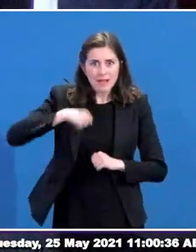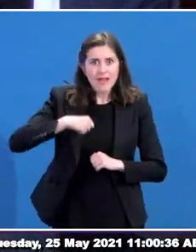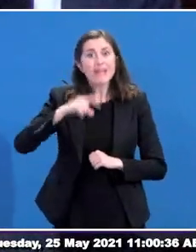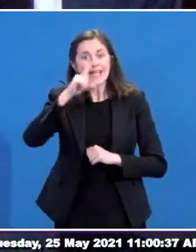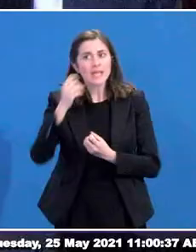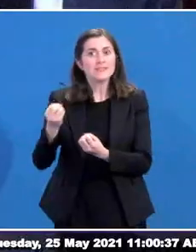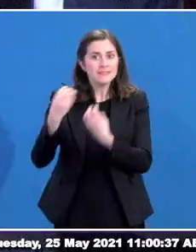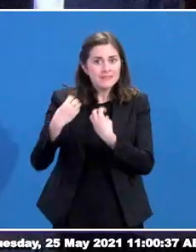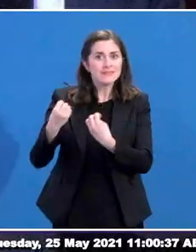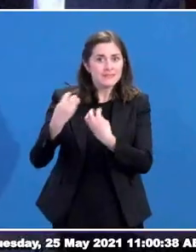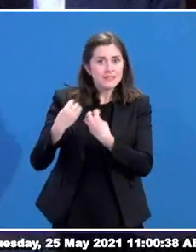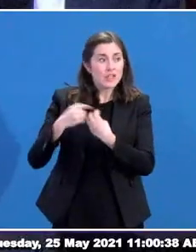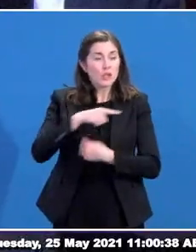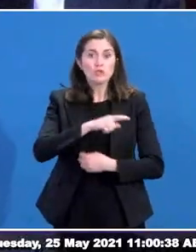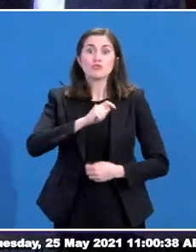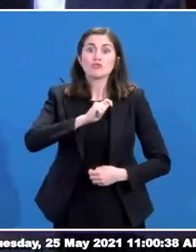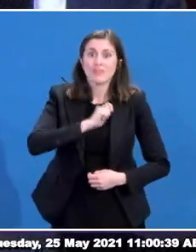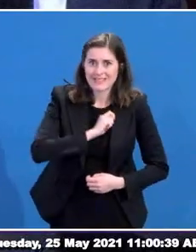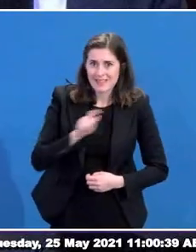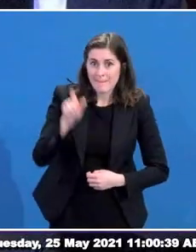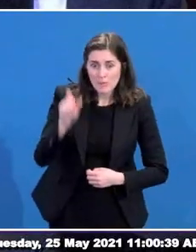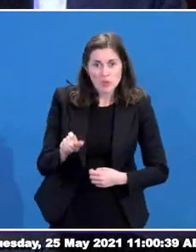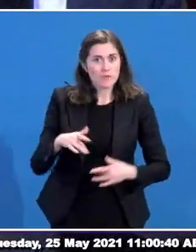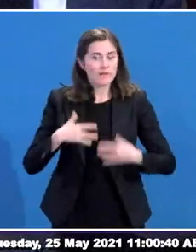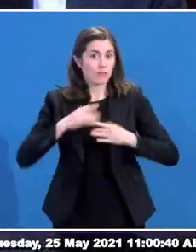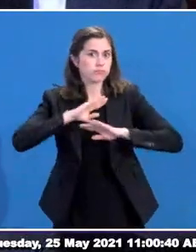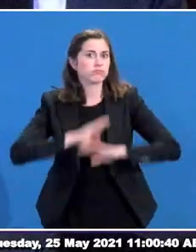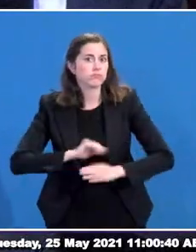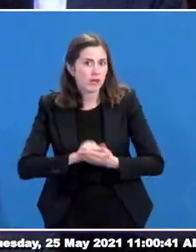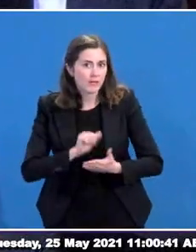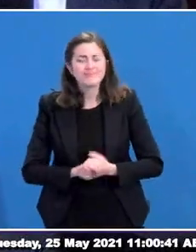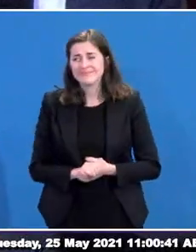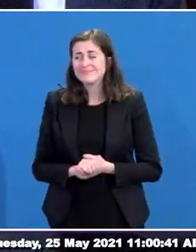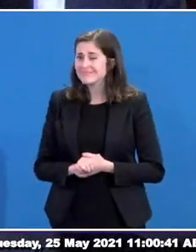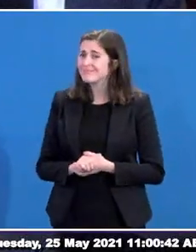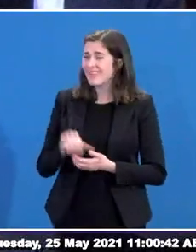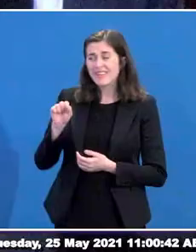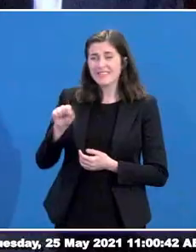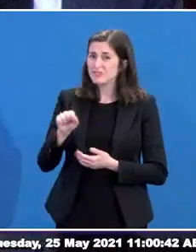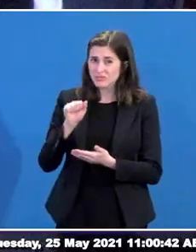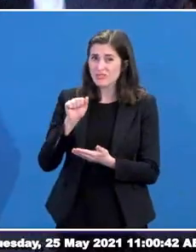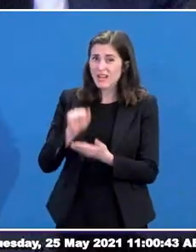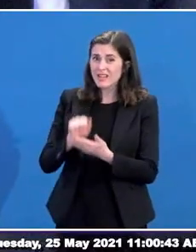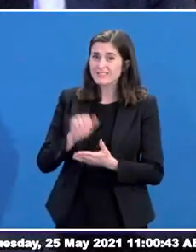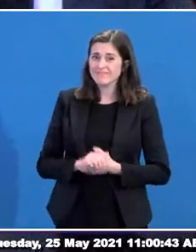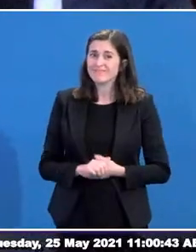who you trust. ELIZA: Yap. Makes all the difference? It does. (CROSSTALK) So the answer is yes? ELIZA: Yes.